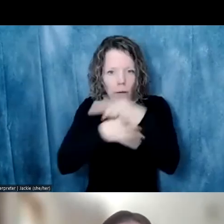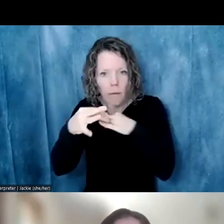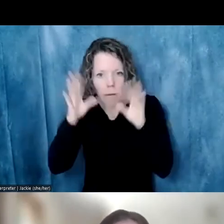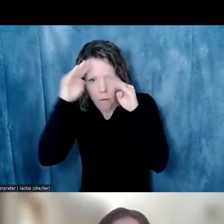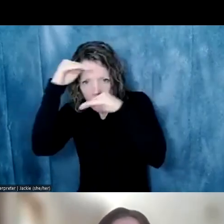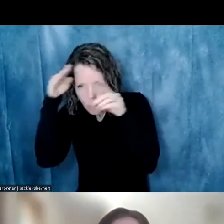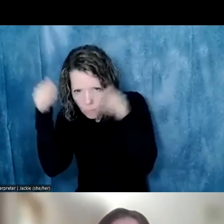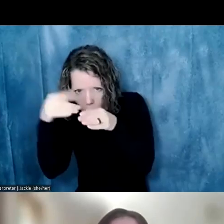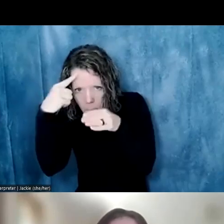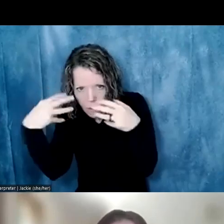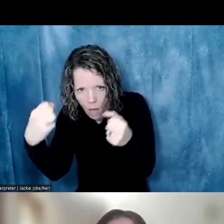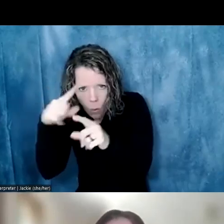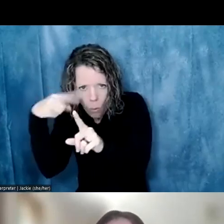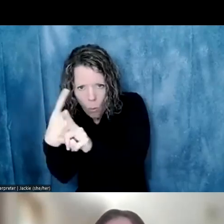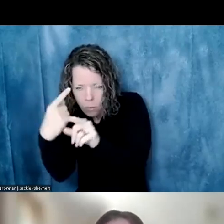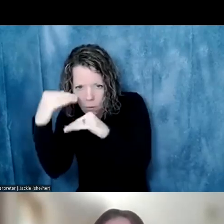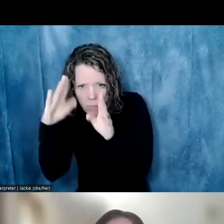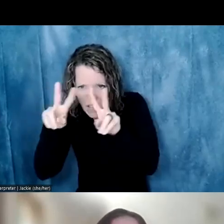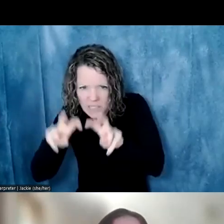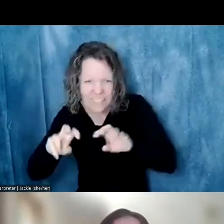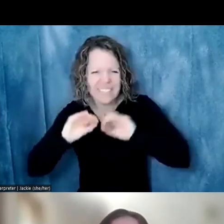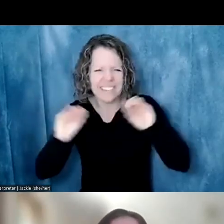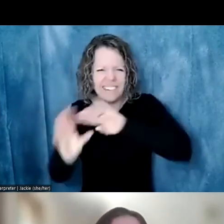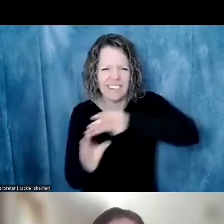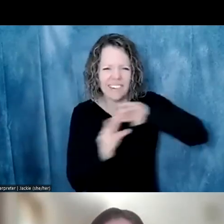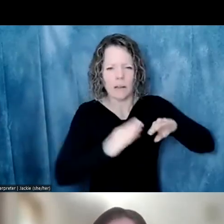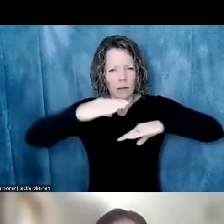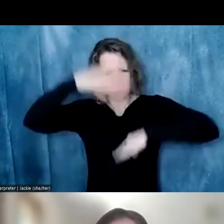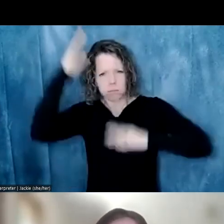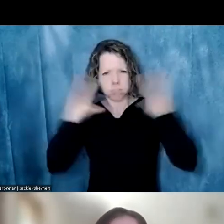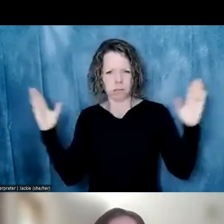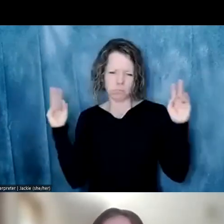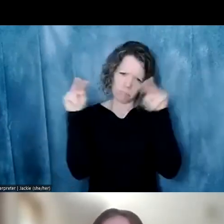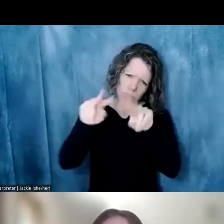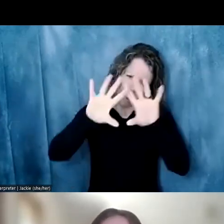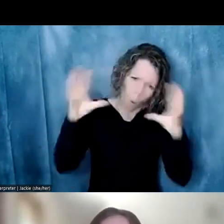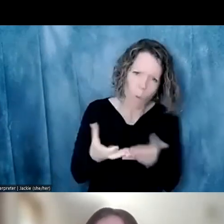whole person. And if we're talking about someone that has co-occurring substance use and mental